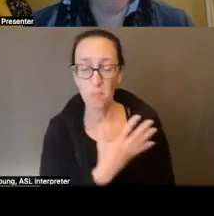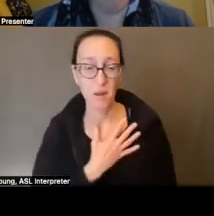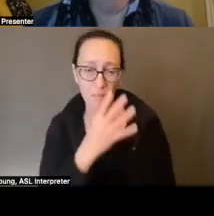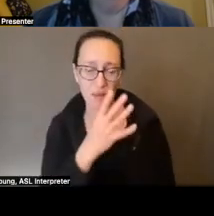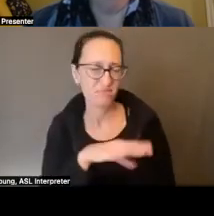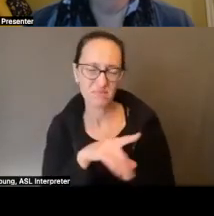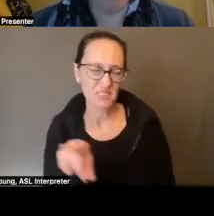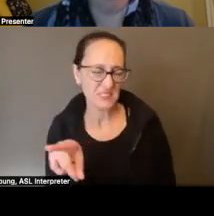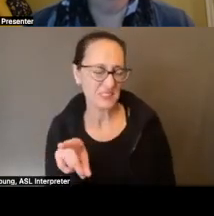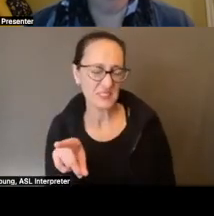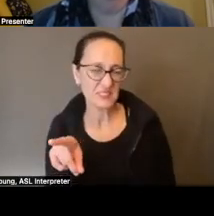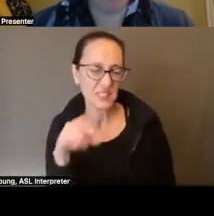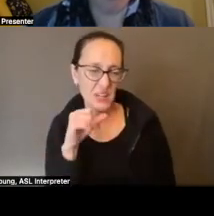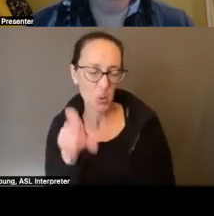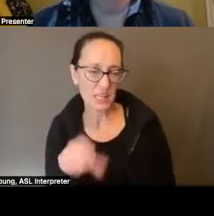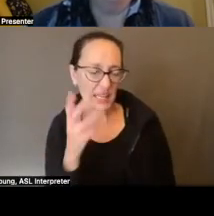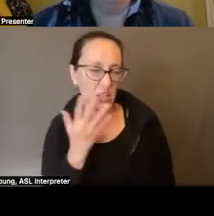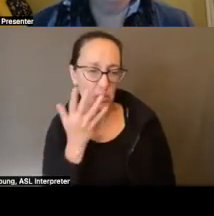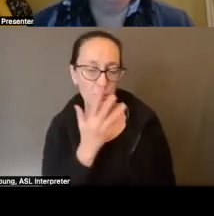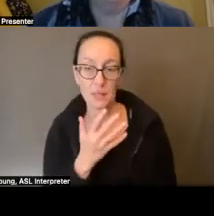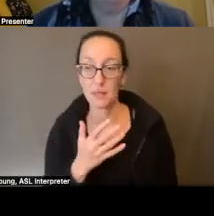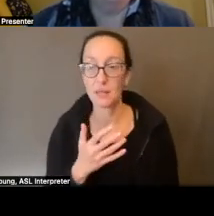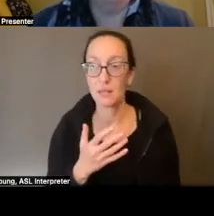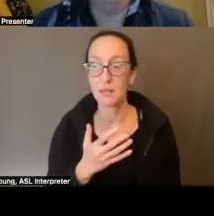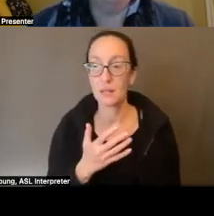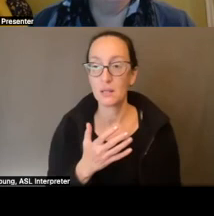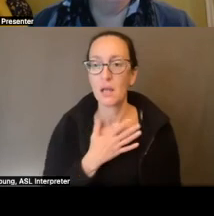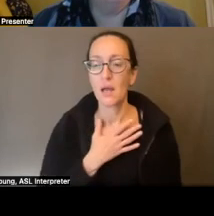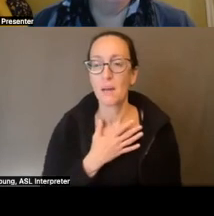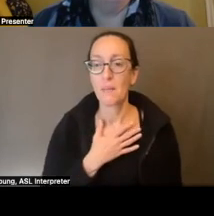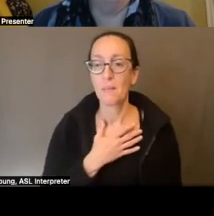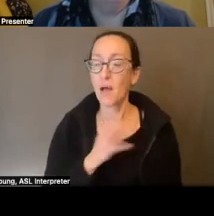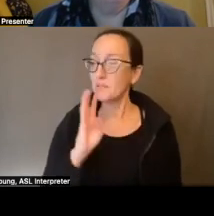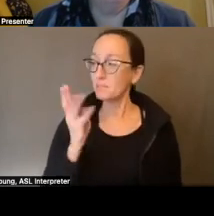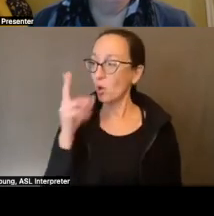And my mother stared at the both of us and she said, "We are doing both."